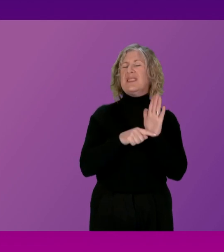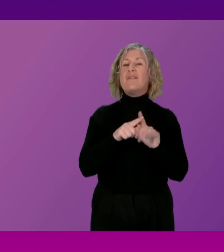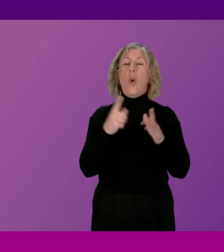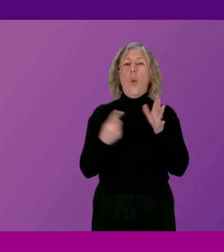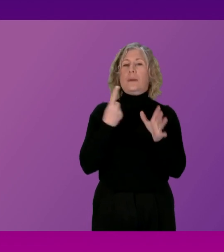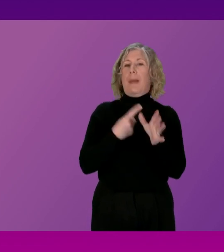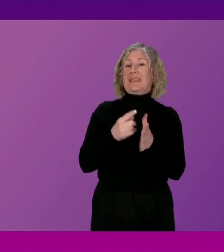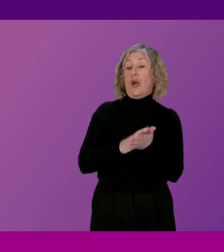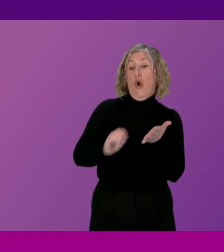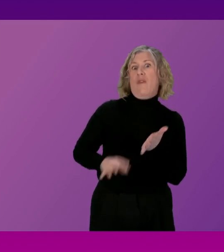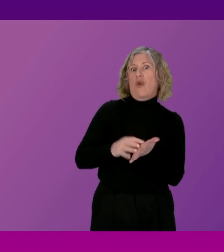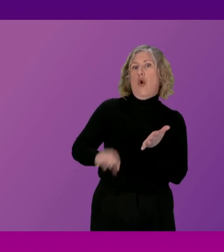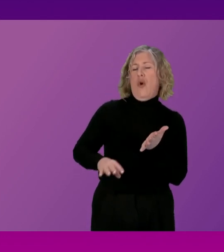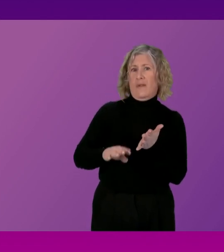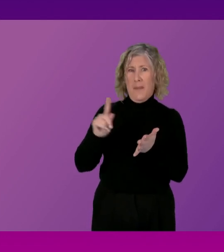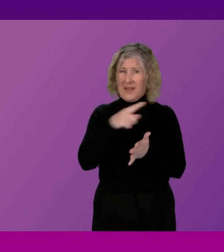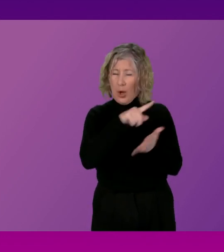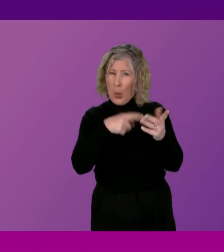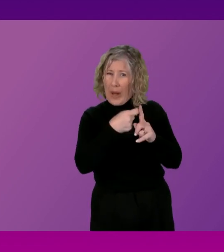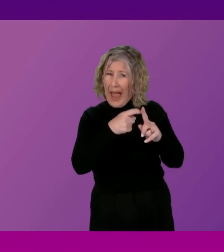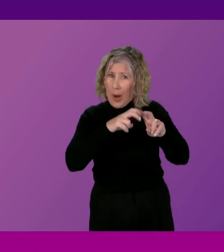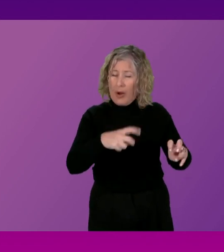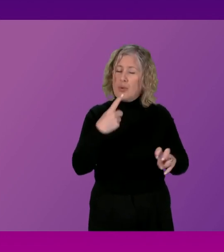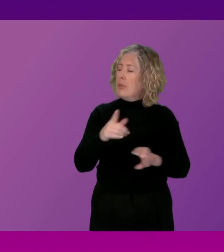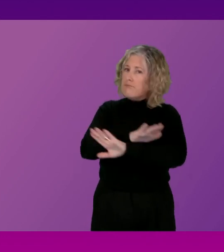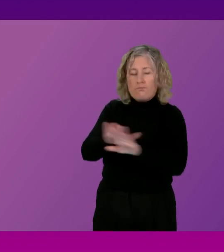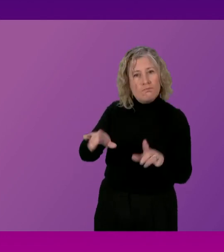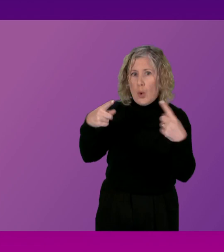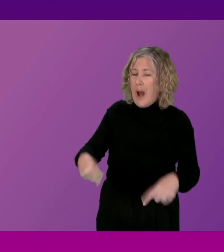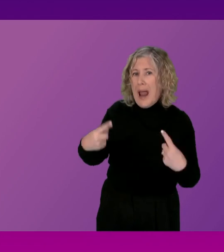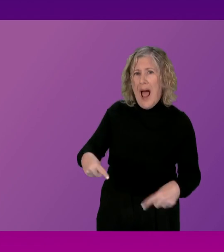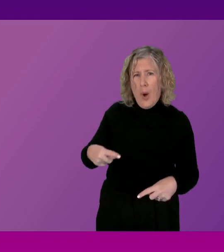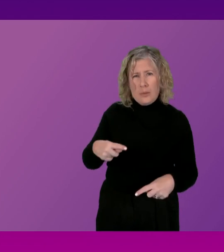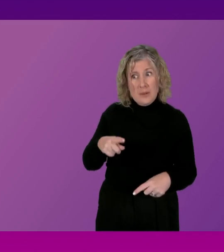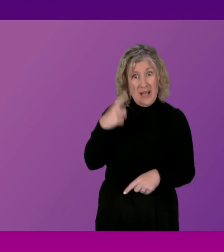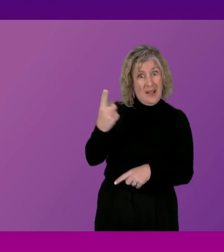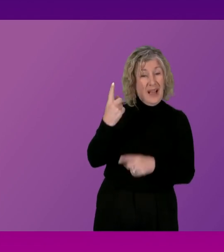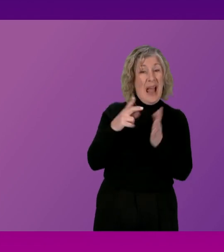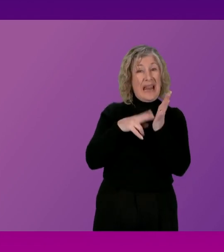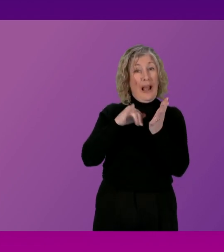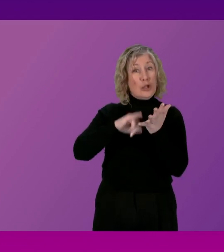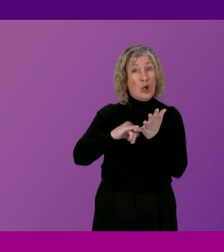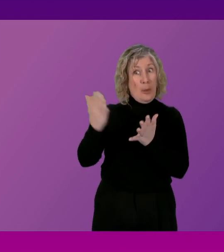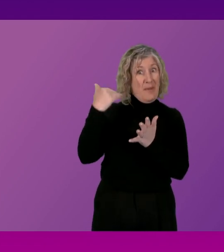told not to do so by the UK Covid inquiry but after Nicola Sturgeon had set up a separate Scottish inquiry.